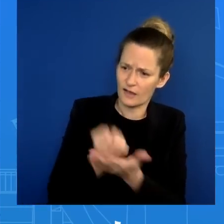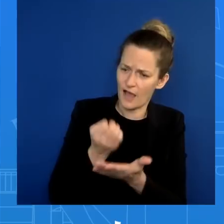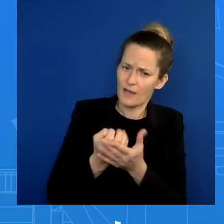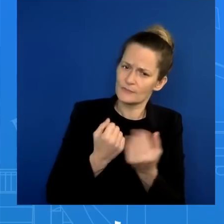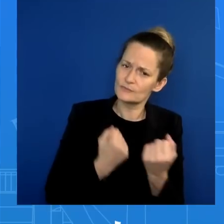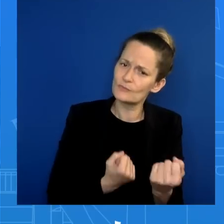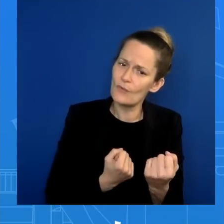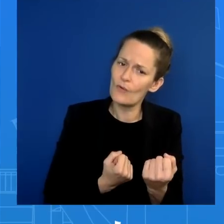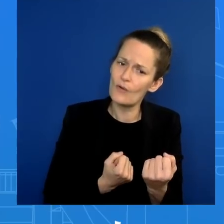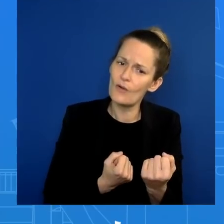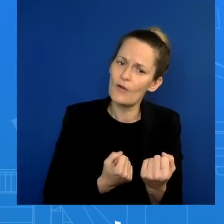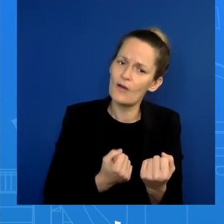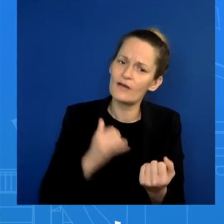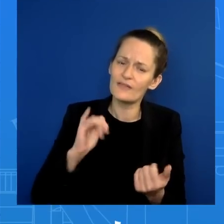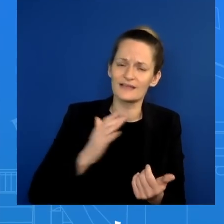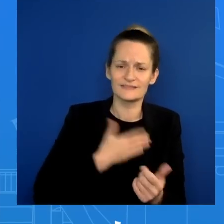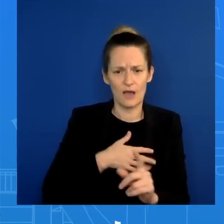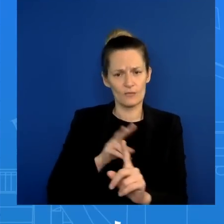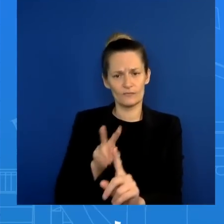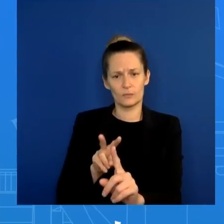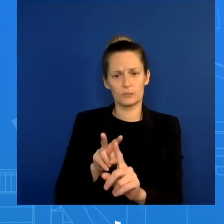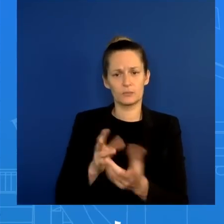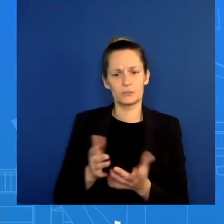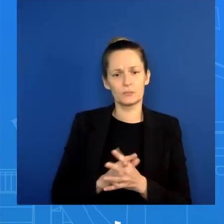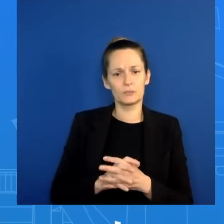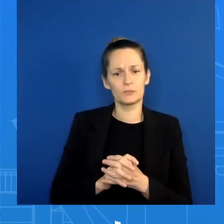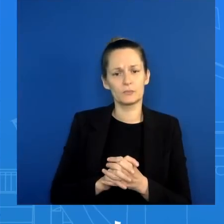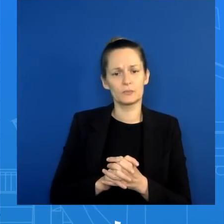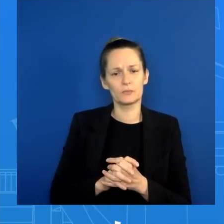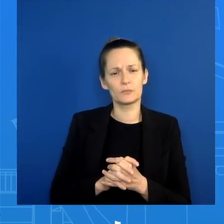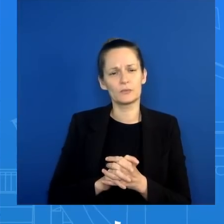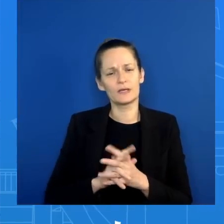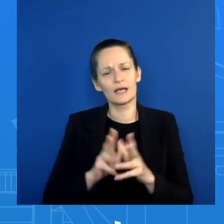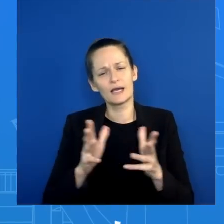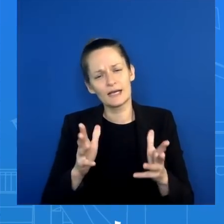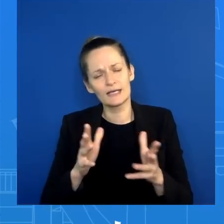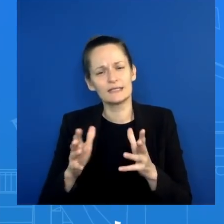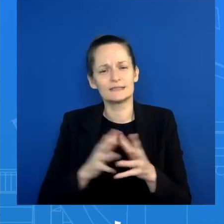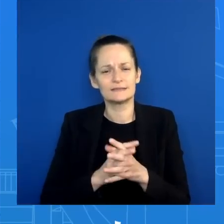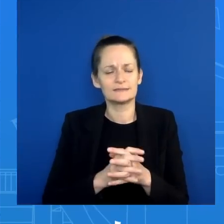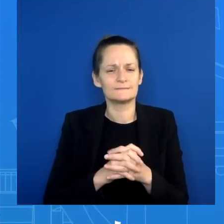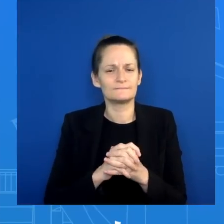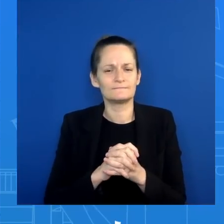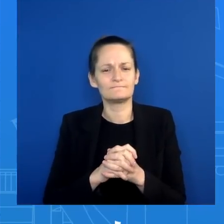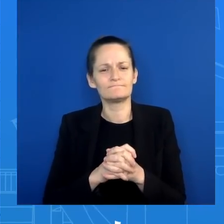No, but I'm just saying that we have to this is the actions that we have taken to show